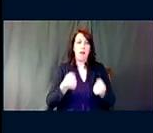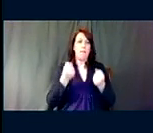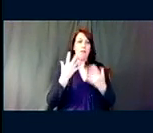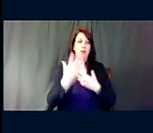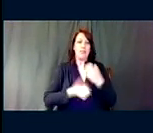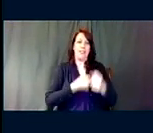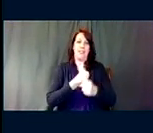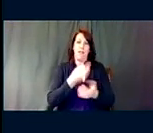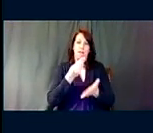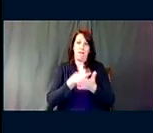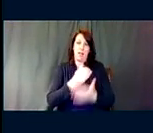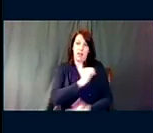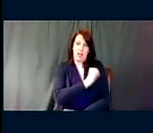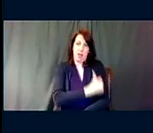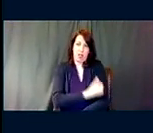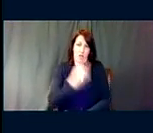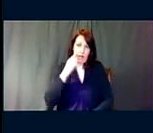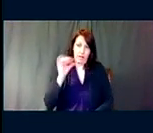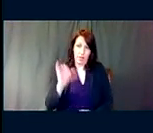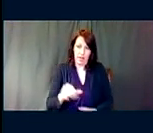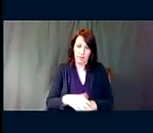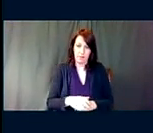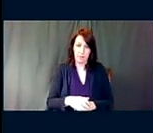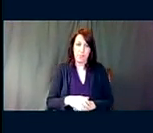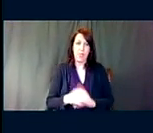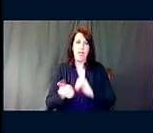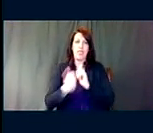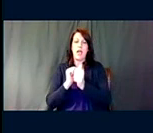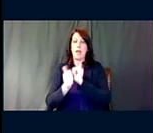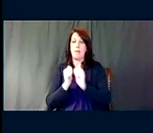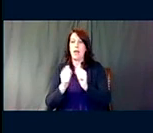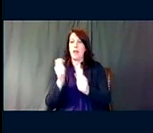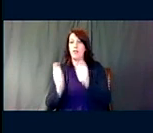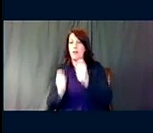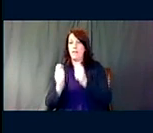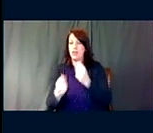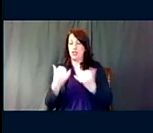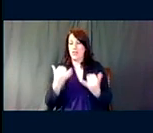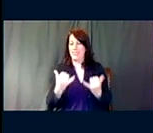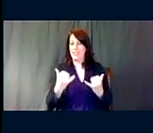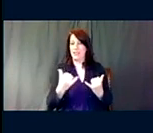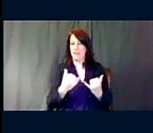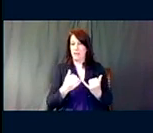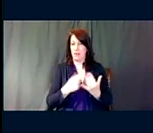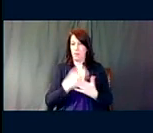R21s, 400K FOR TWO-YEAR MAXIMUM, MULTI-YEAR FUNDING AUTHORITY FOR THIS. AND THEN COMPETITIVE REVISIONS TO SOME EXISTING PROJECTS THAT